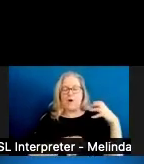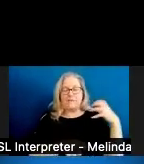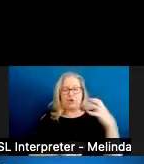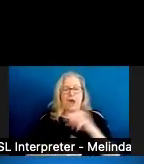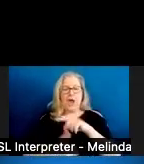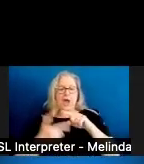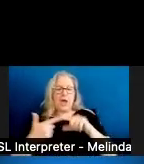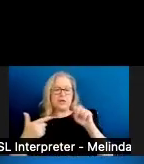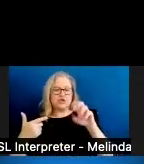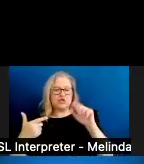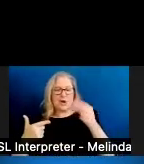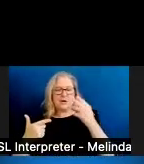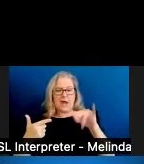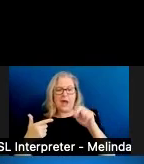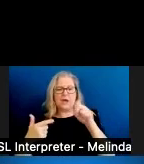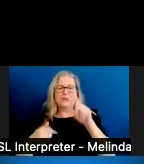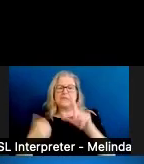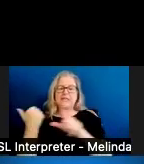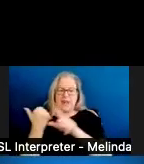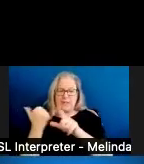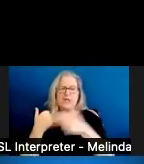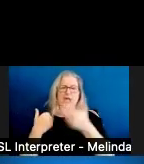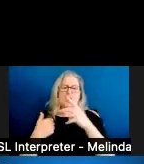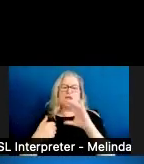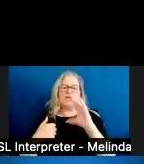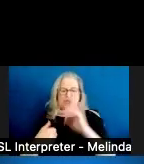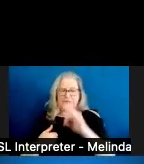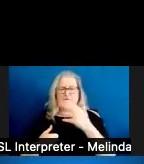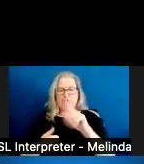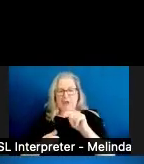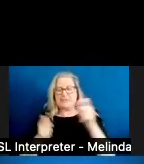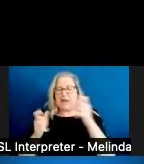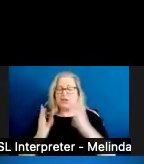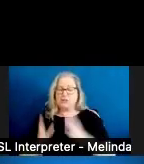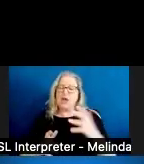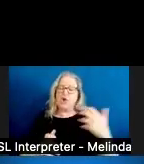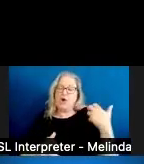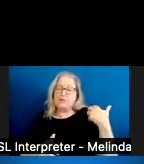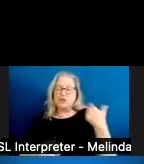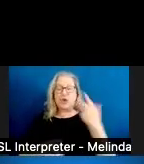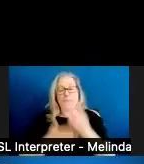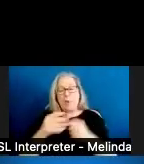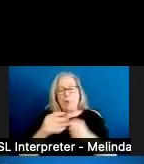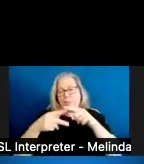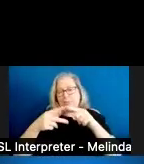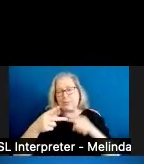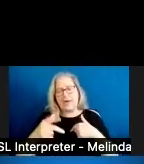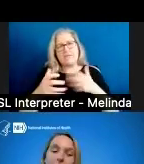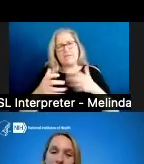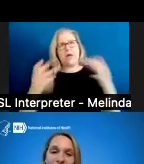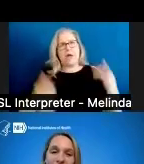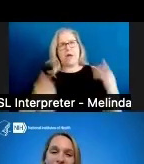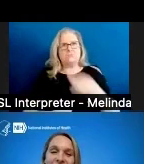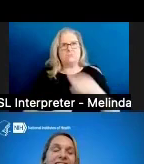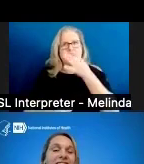who's the Deputy Chief Grants Management Officer. These two have a lot of experience to share with us, and I told you they'll make it fun,